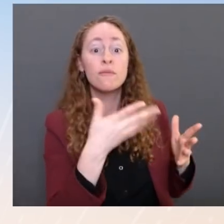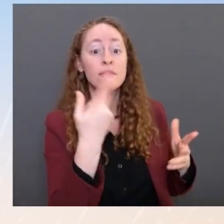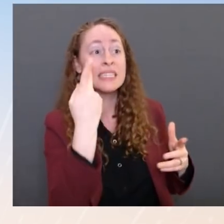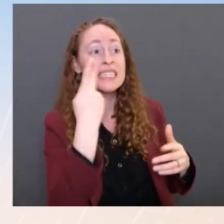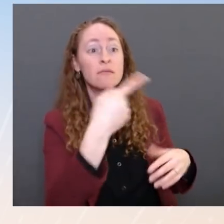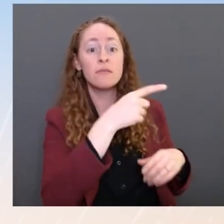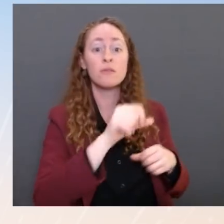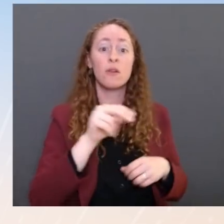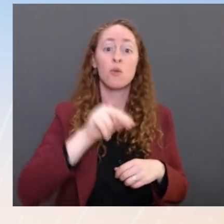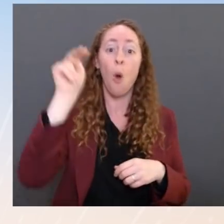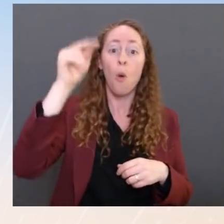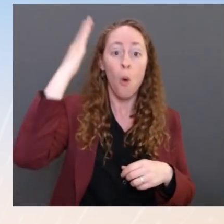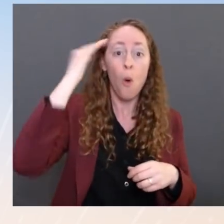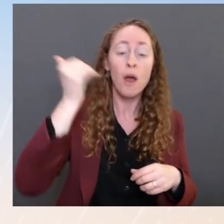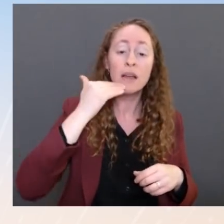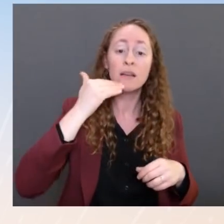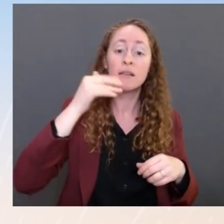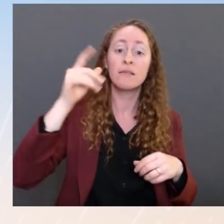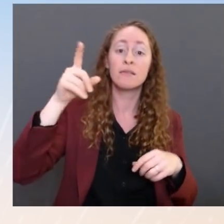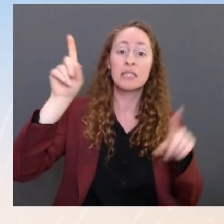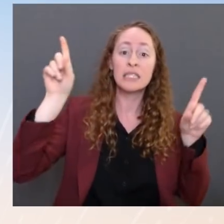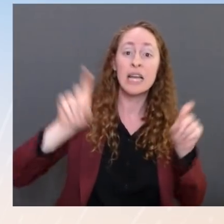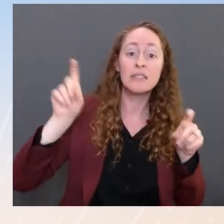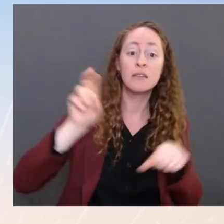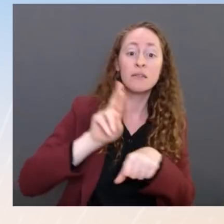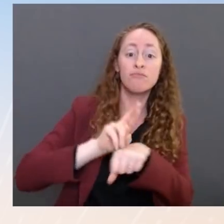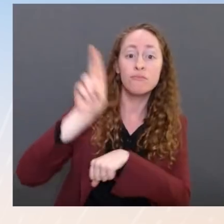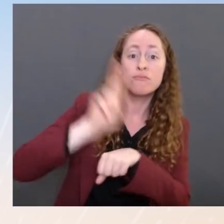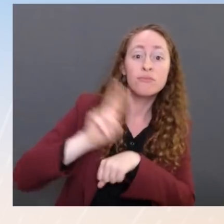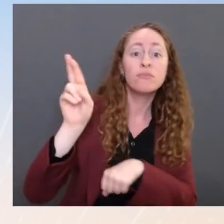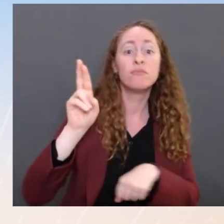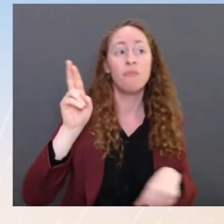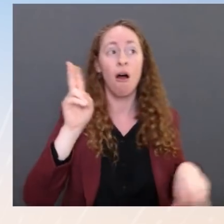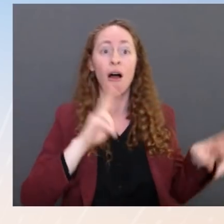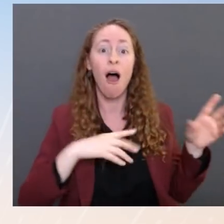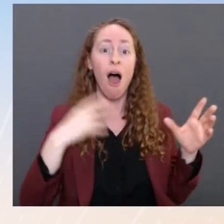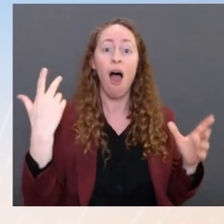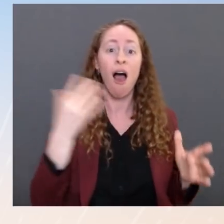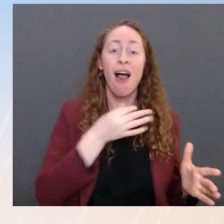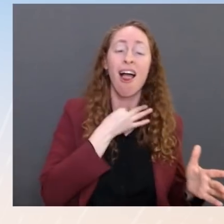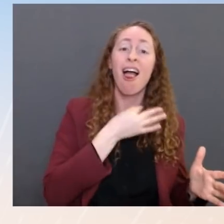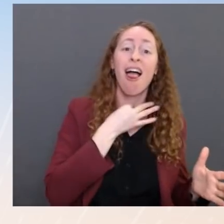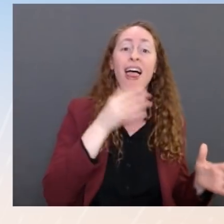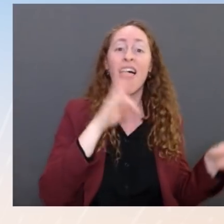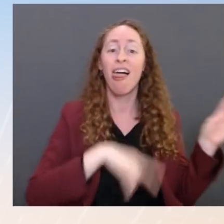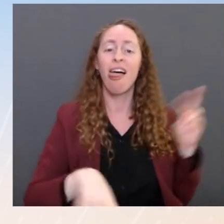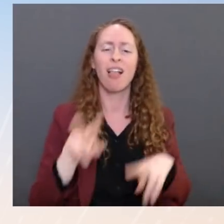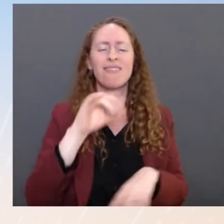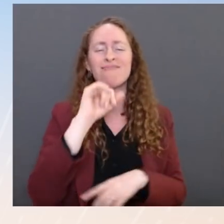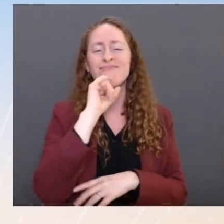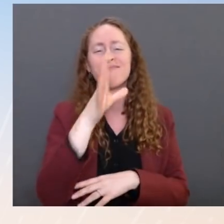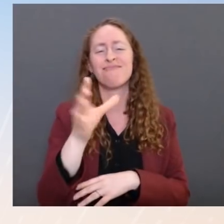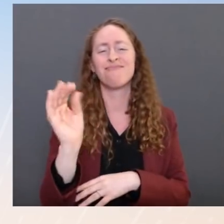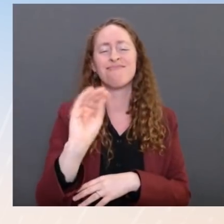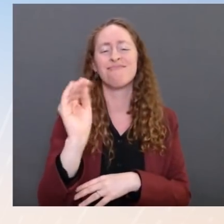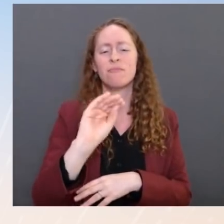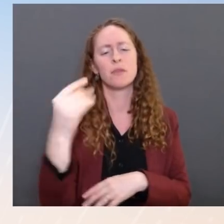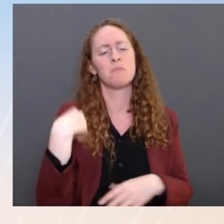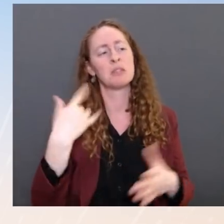and allies and, of course, will certainly be a topic of discussion when the President travels next week. Go ahead. The Press: Just one more on the baby formula shortage. Ms. Psaki: Sure.